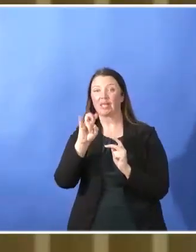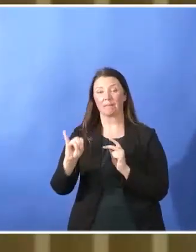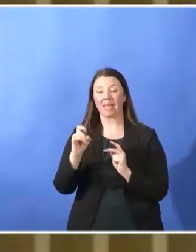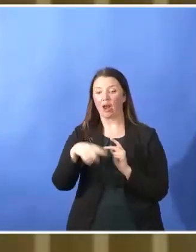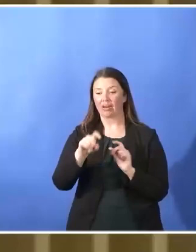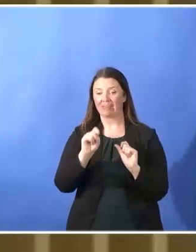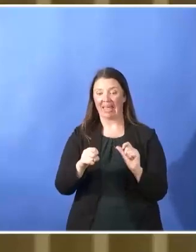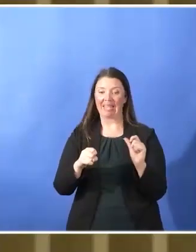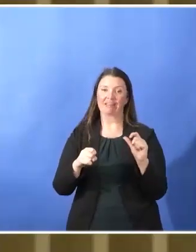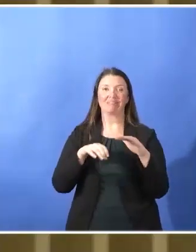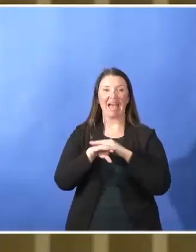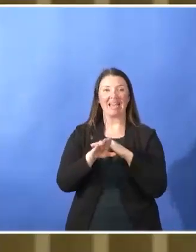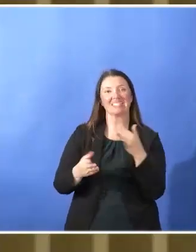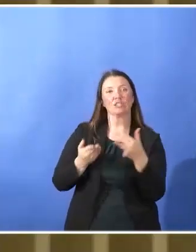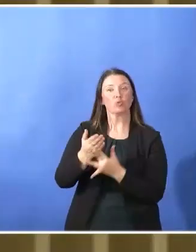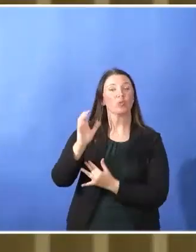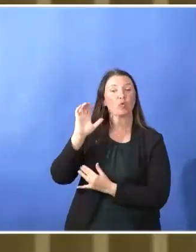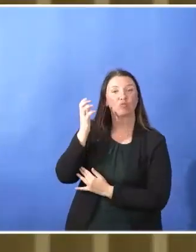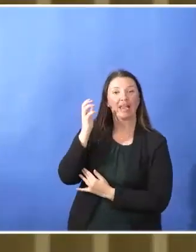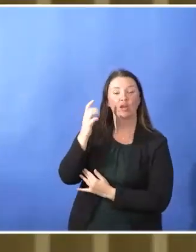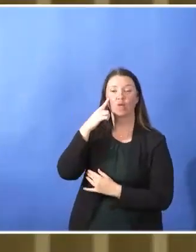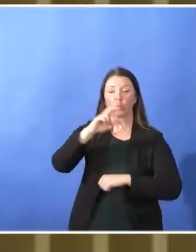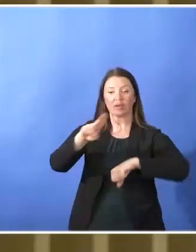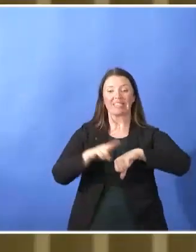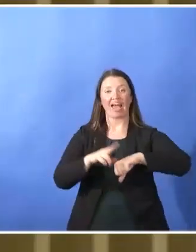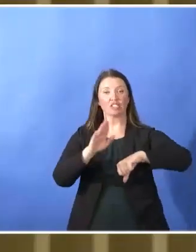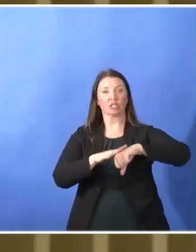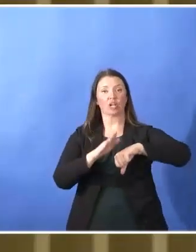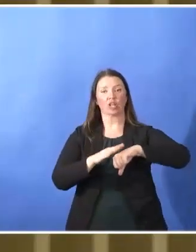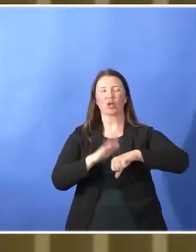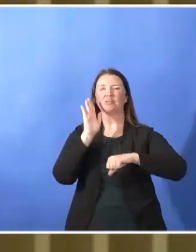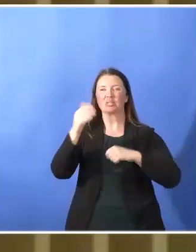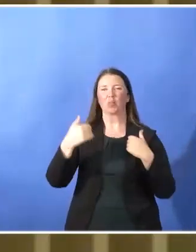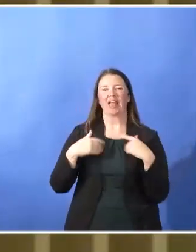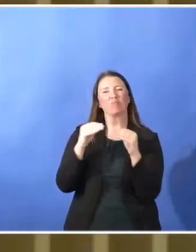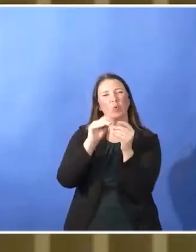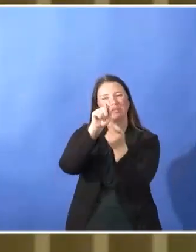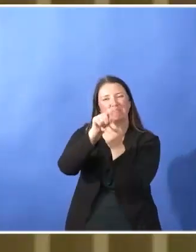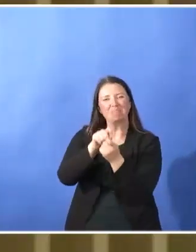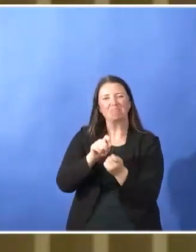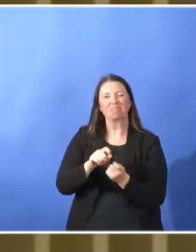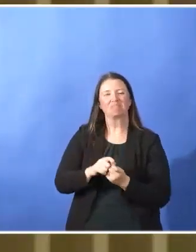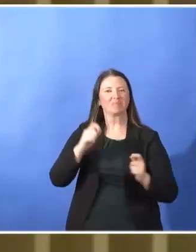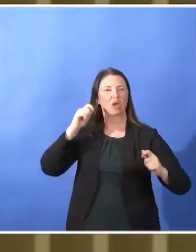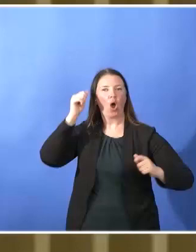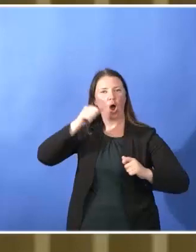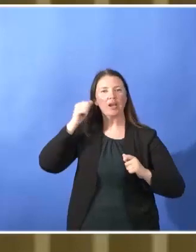NATIONAL ALERTS CONTAINING MORE DETAILED AUDIO INFORMATION AND TAKING STEPS TO ENSURE THE LANGUAGE USED FOR OUR NATIONAL